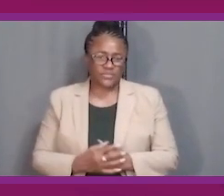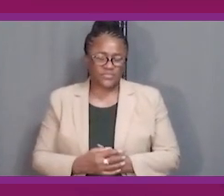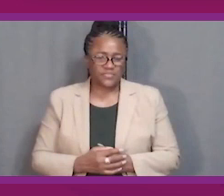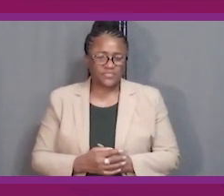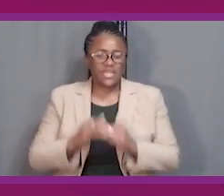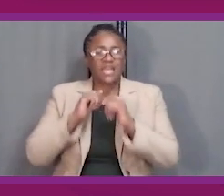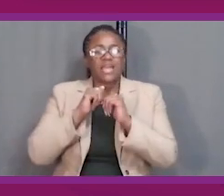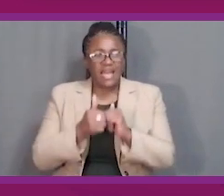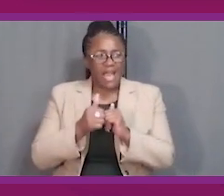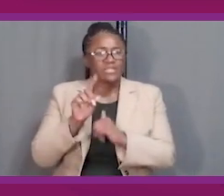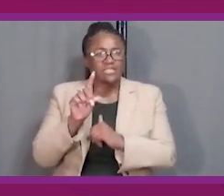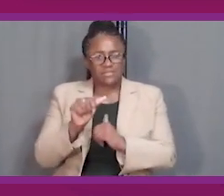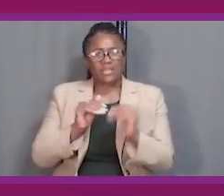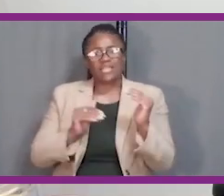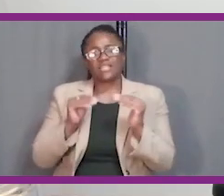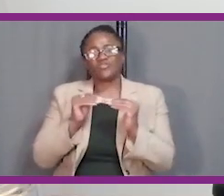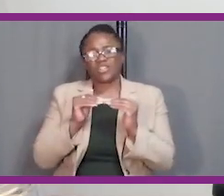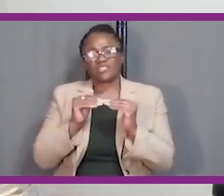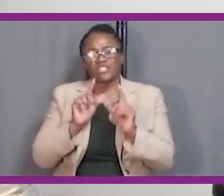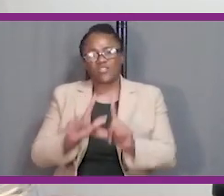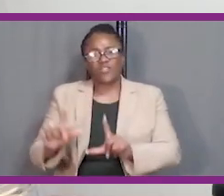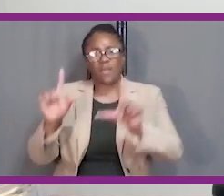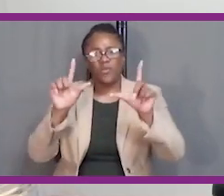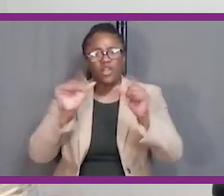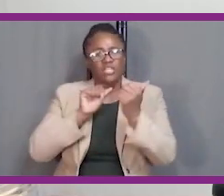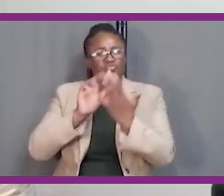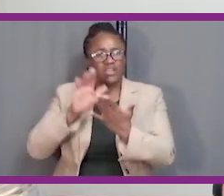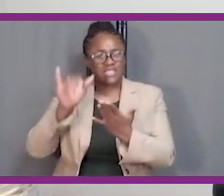Mia Mingus: So I think one of the ways that a disability